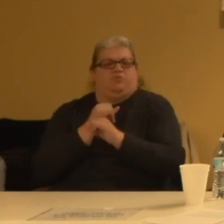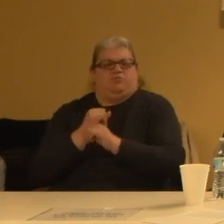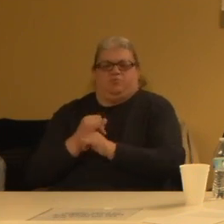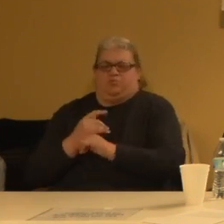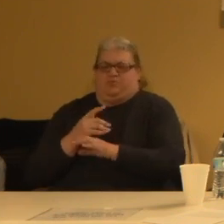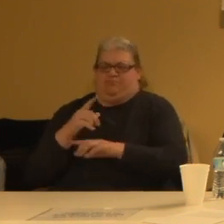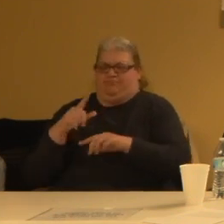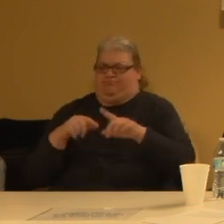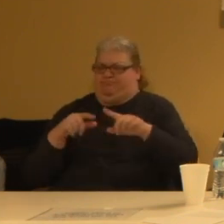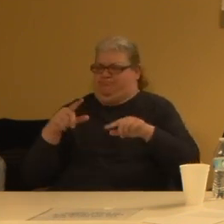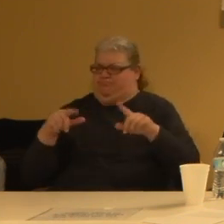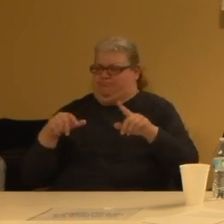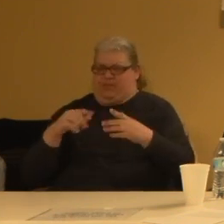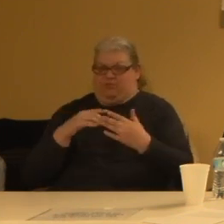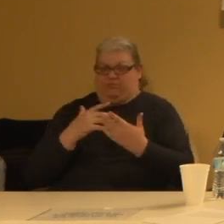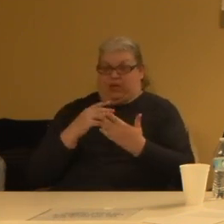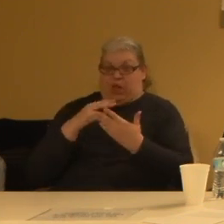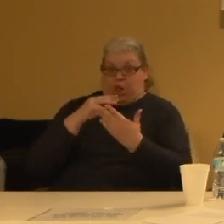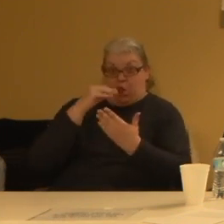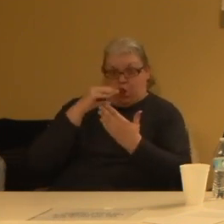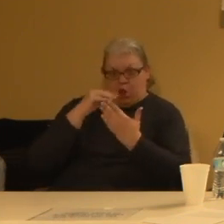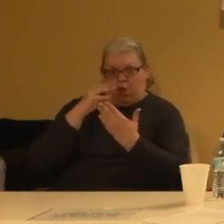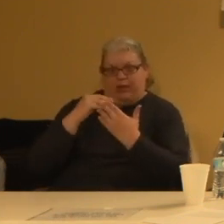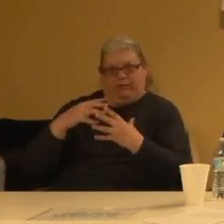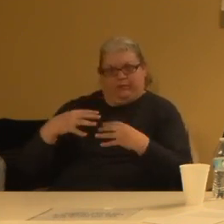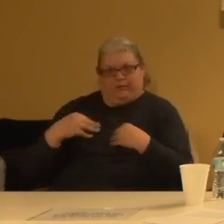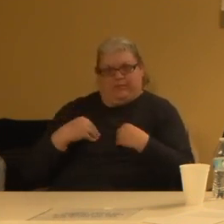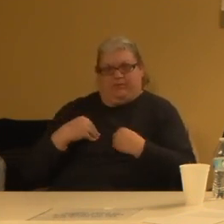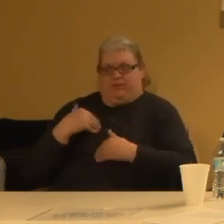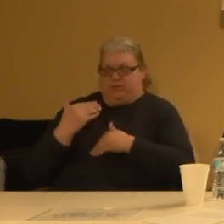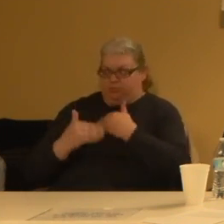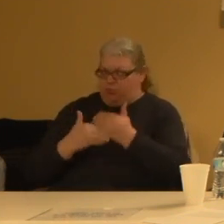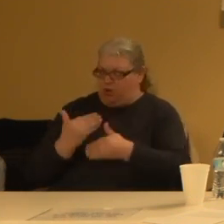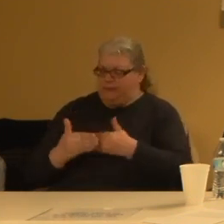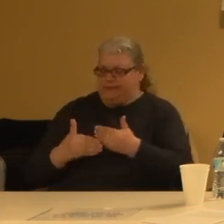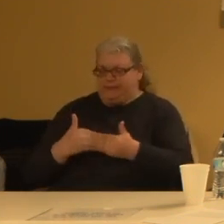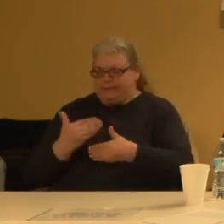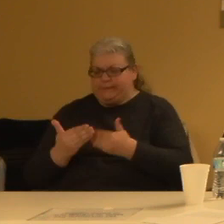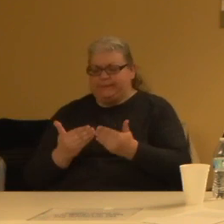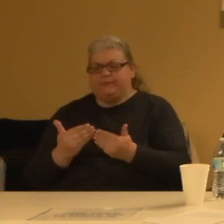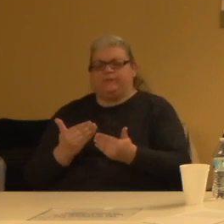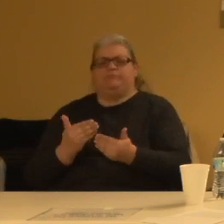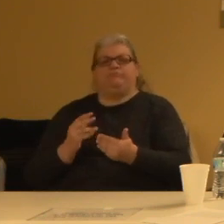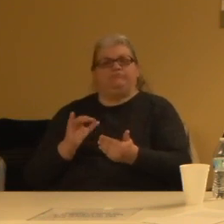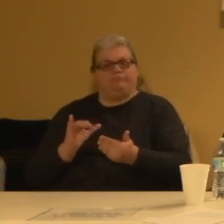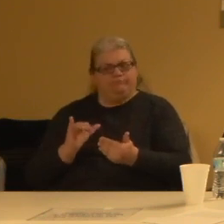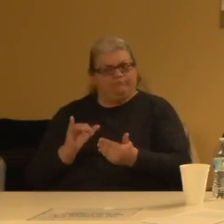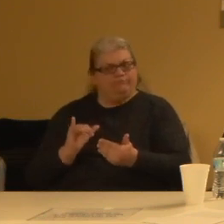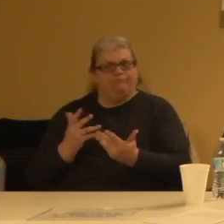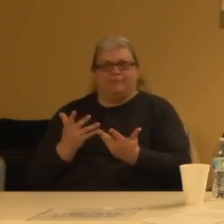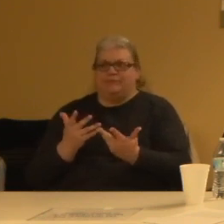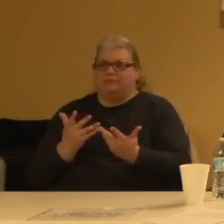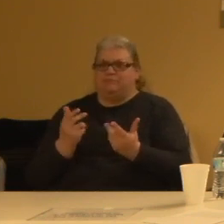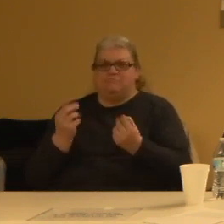learning and accepting this process, and how open-ended it could be. And so I feel like things generally,